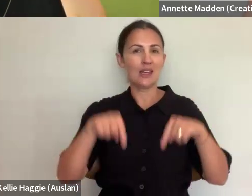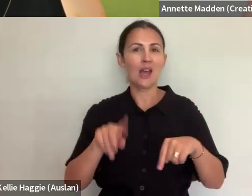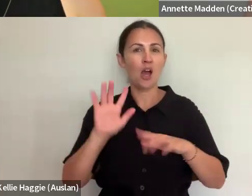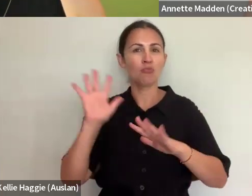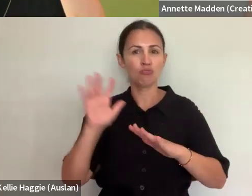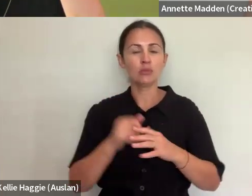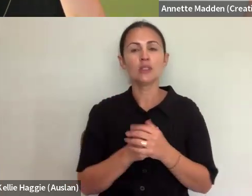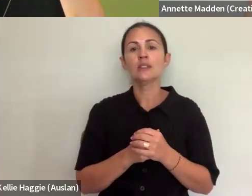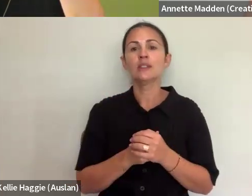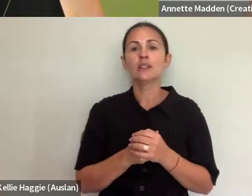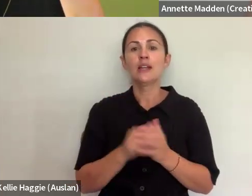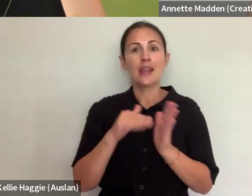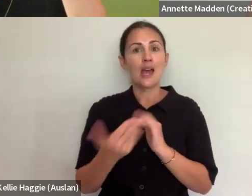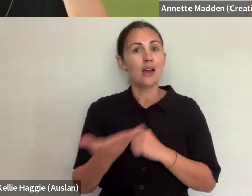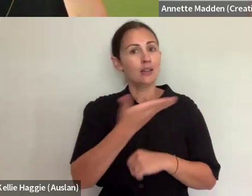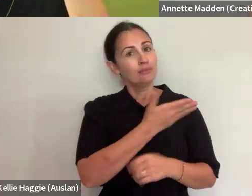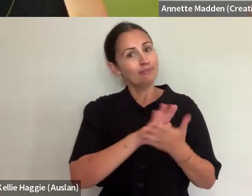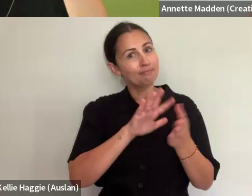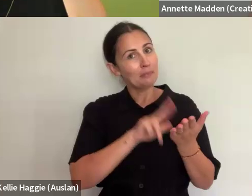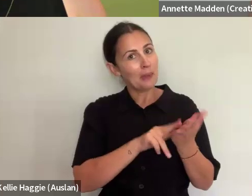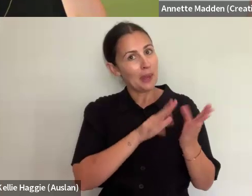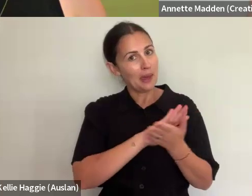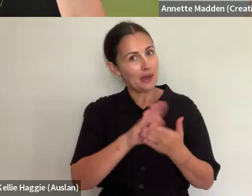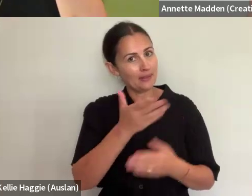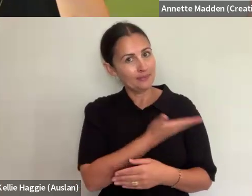, Jodie and Kelly, for being here with us